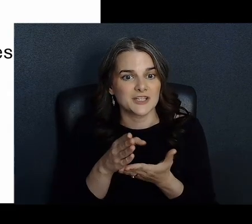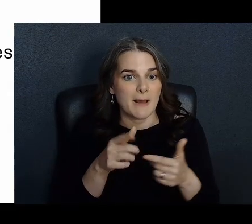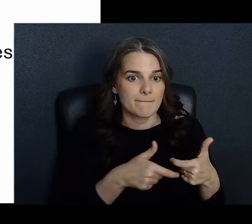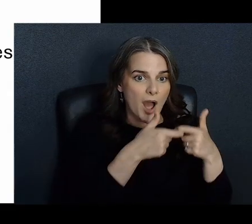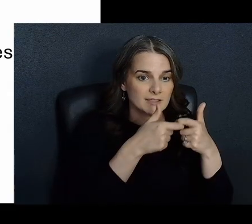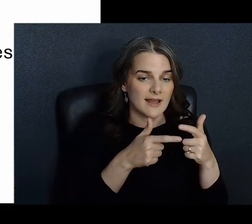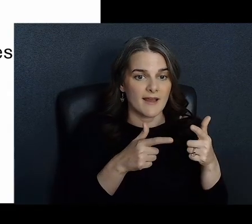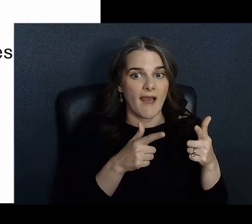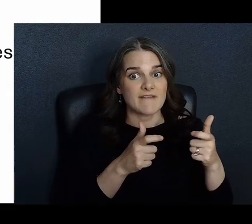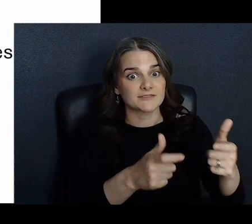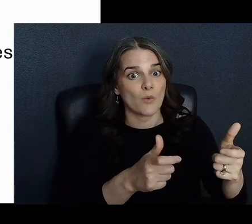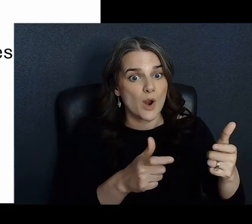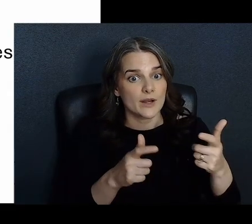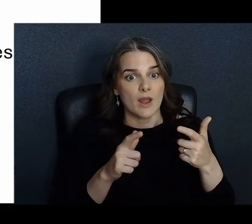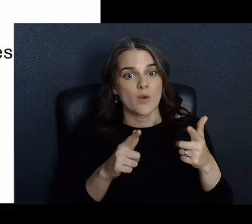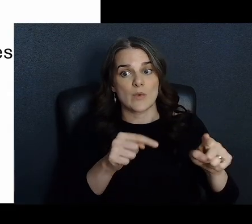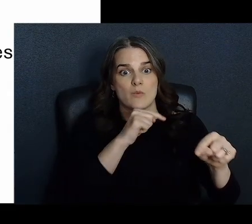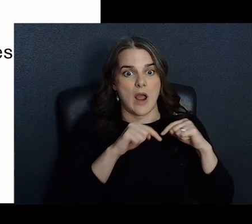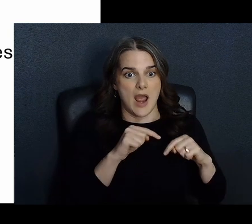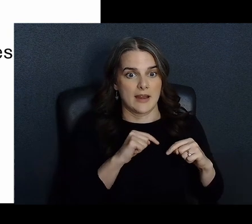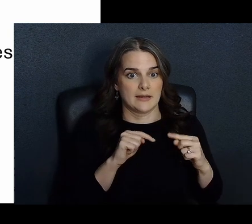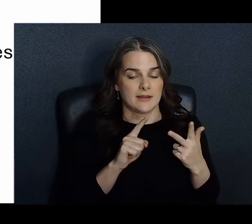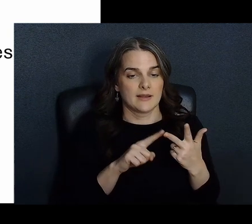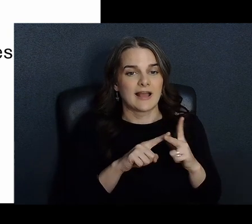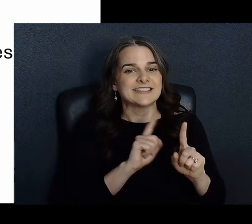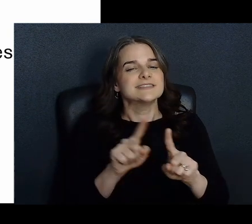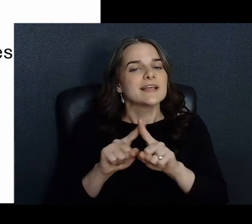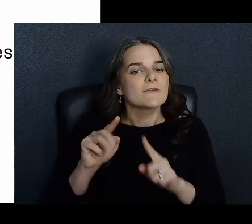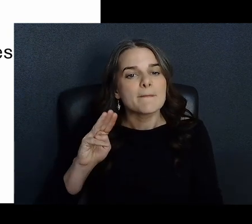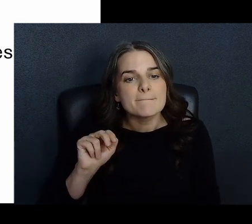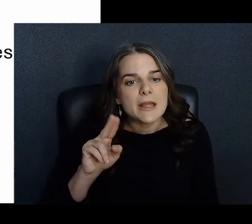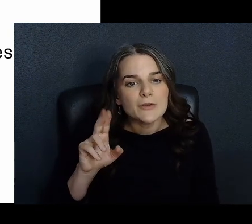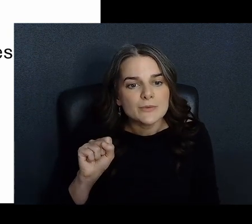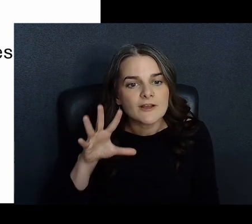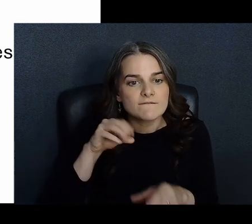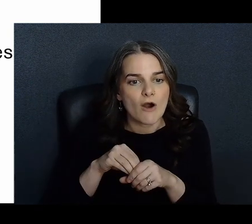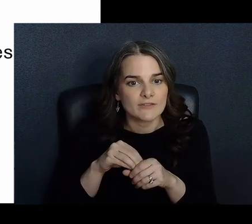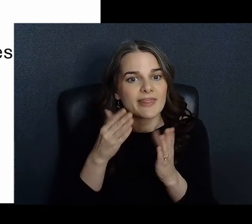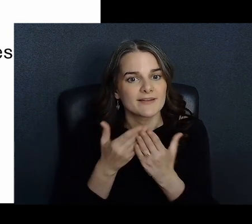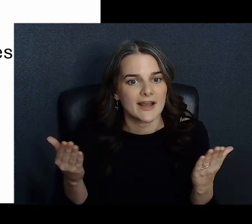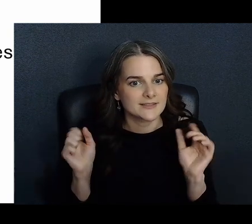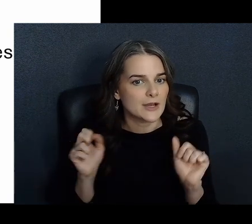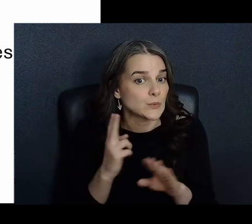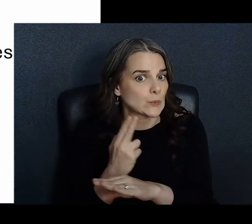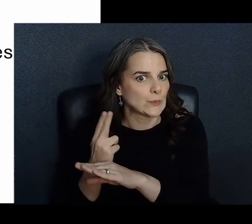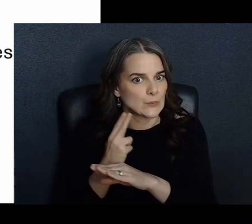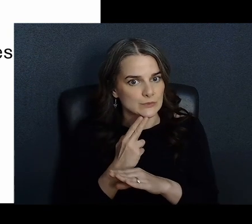You can also then choose different menus that are involved in the device. They just came out with this year an adapter so